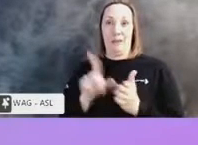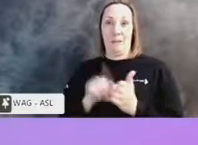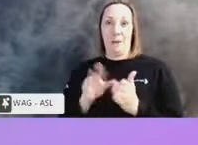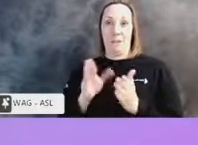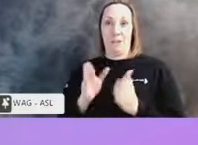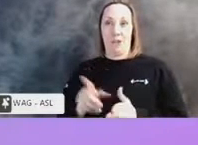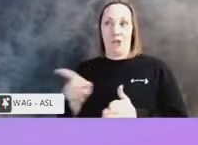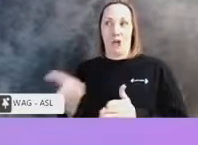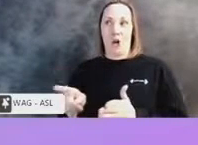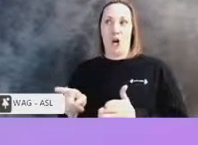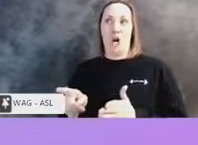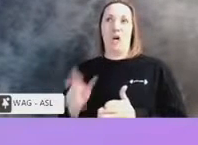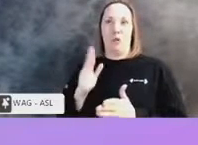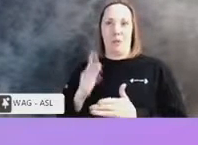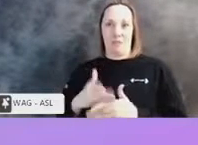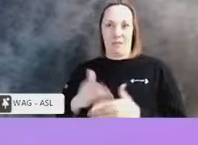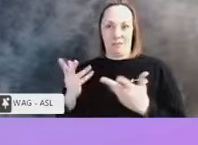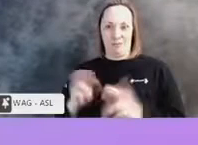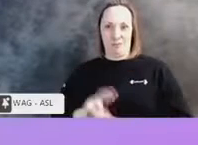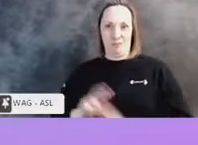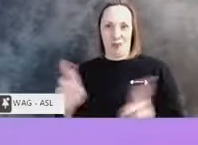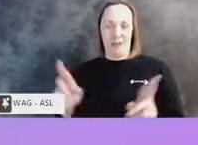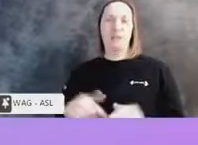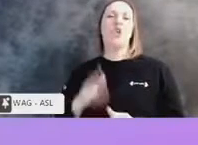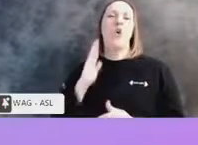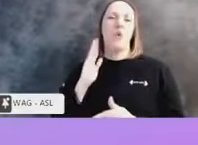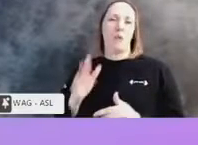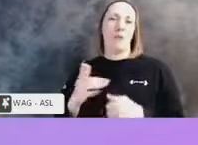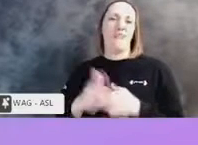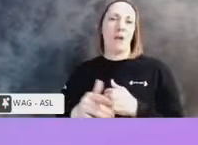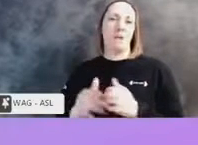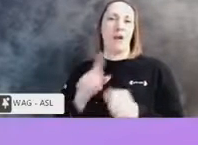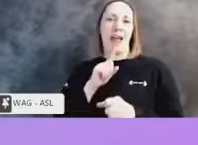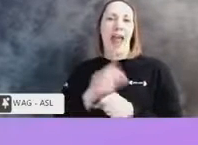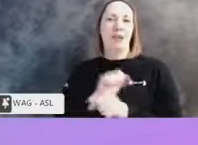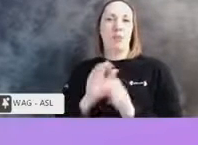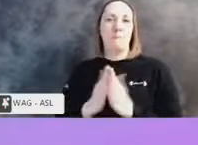next Monday, assuming the publisher does what they say